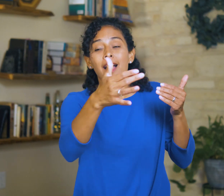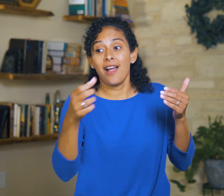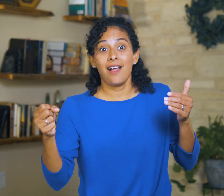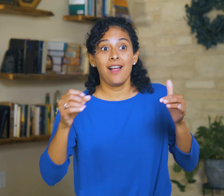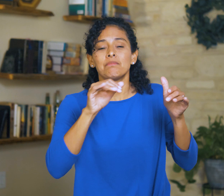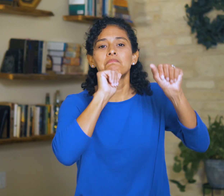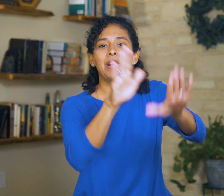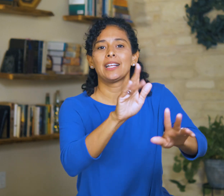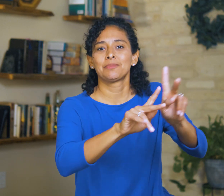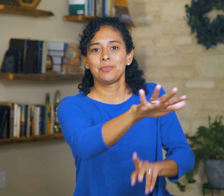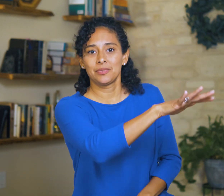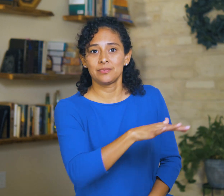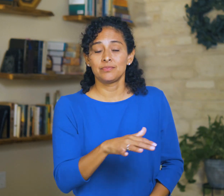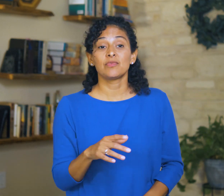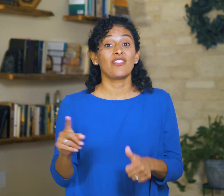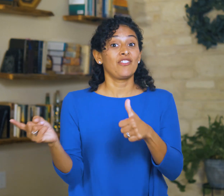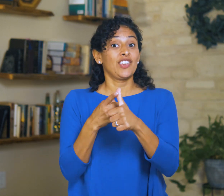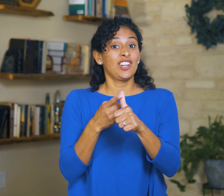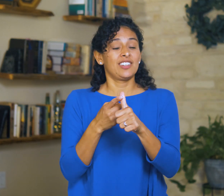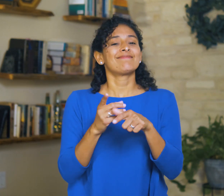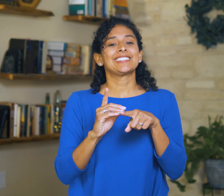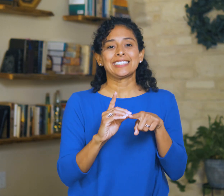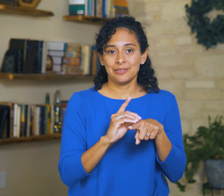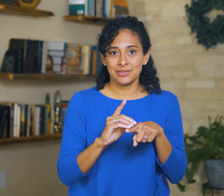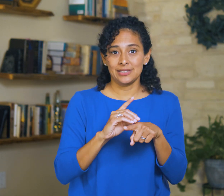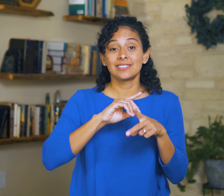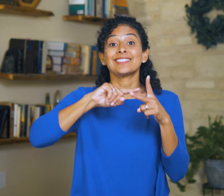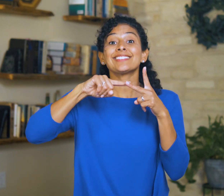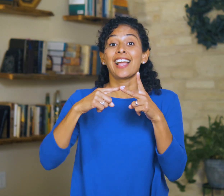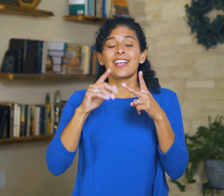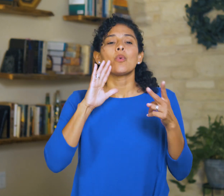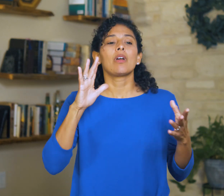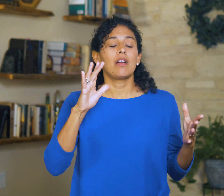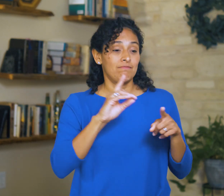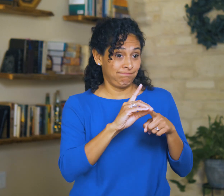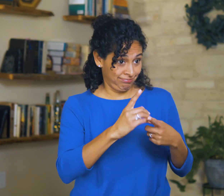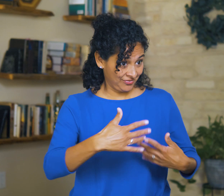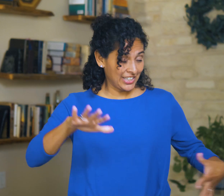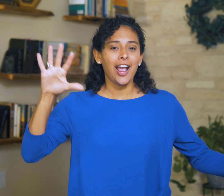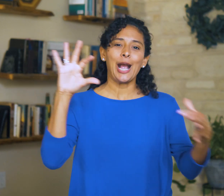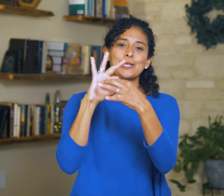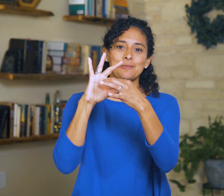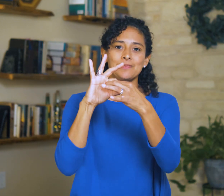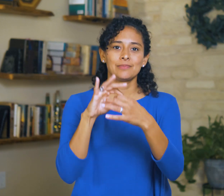to bless His people—initially through discipline, then through restoration.